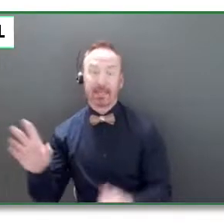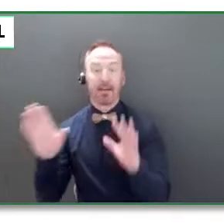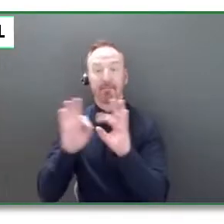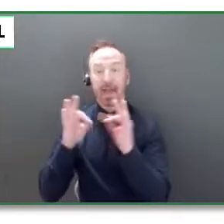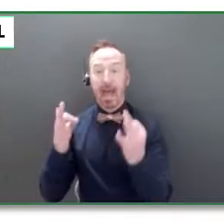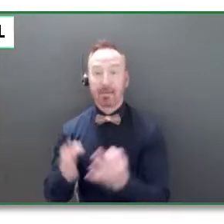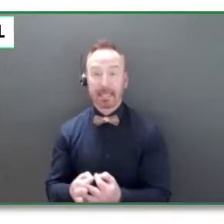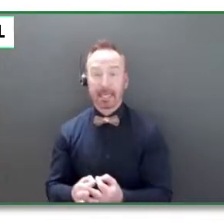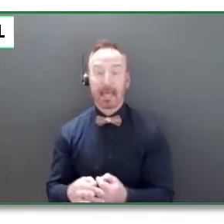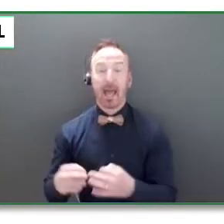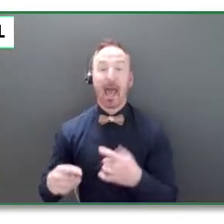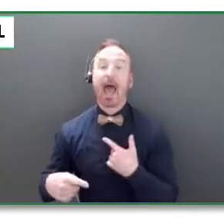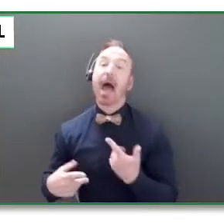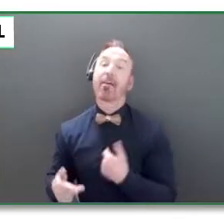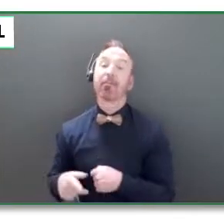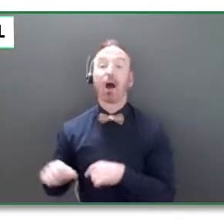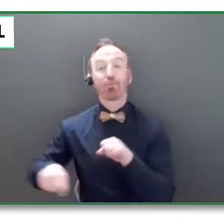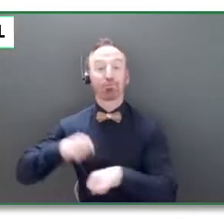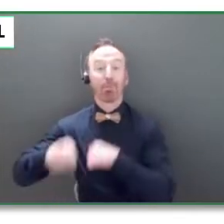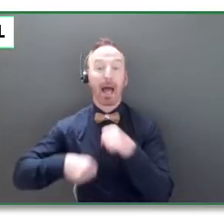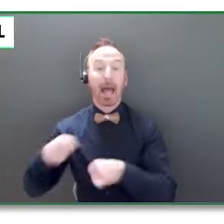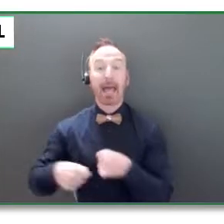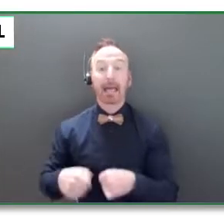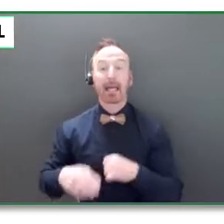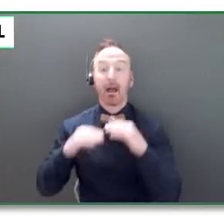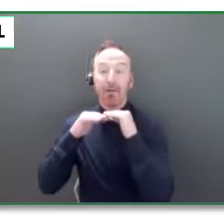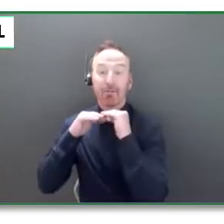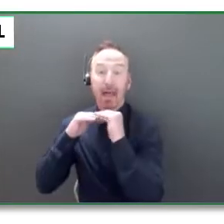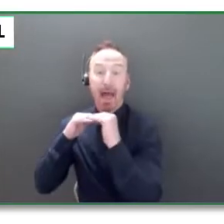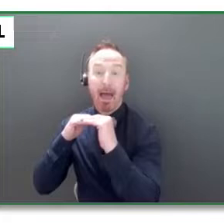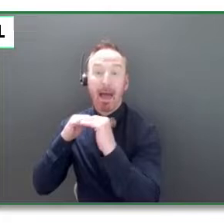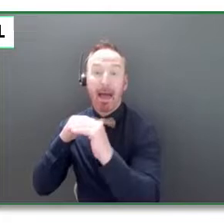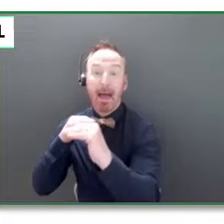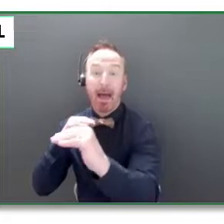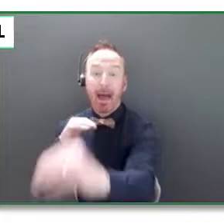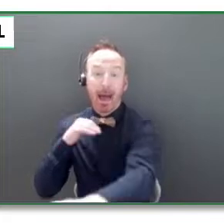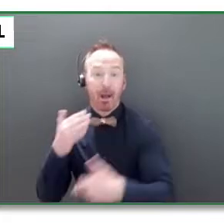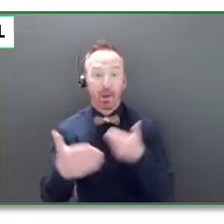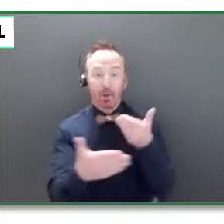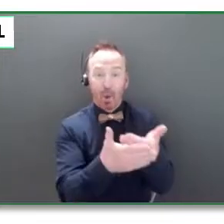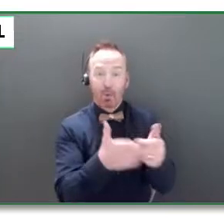trail next to a beautiful lake. From a universal design standpoint the